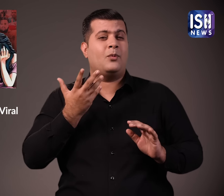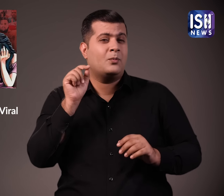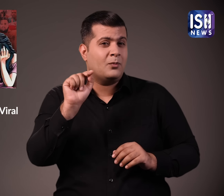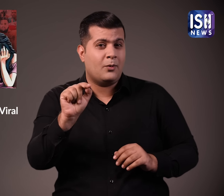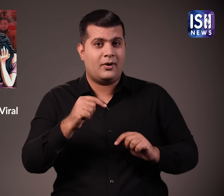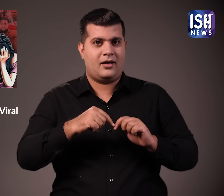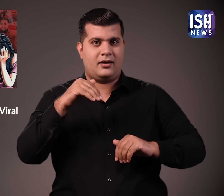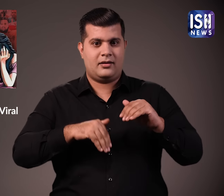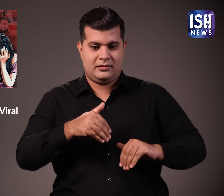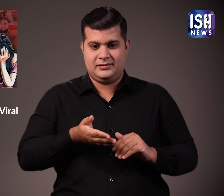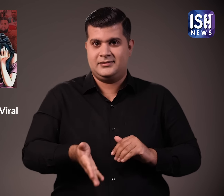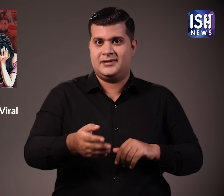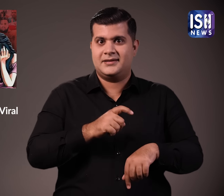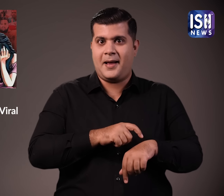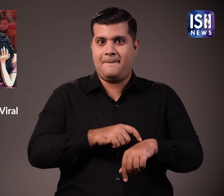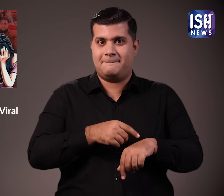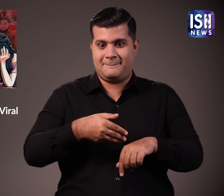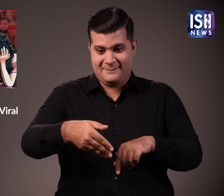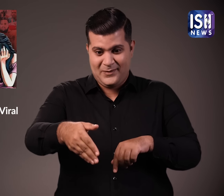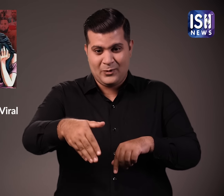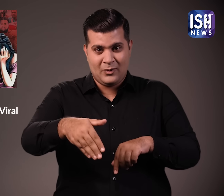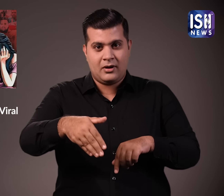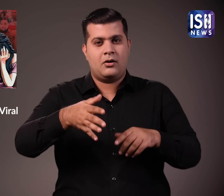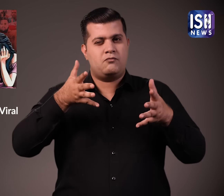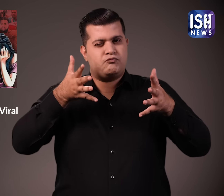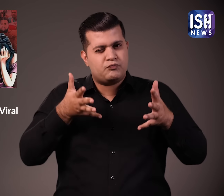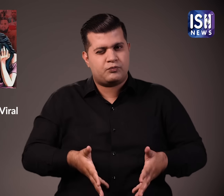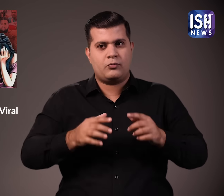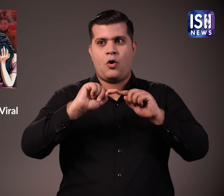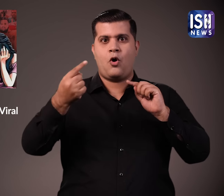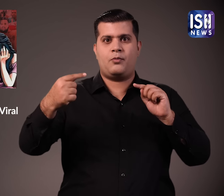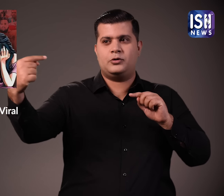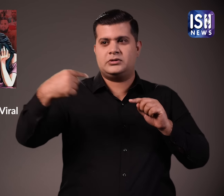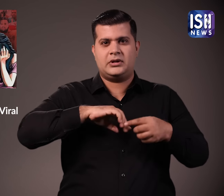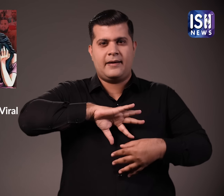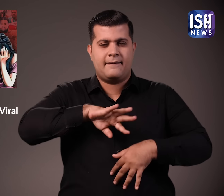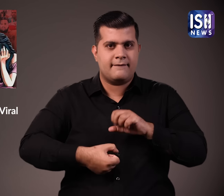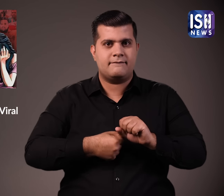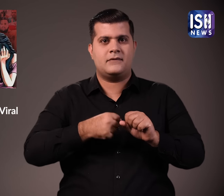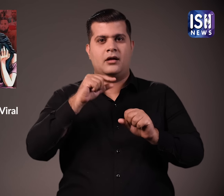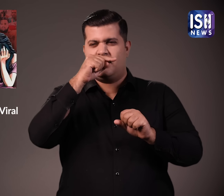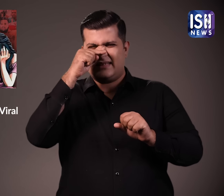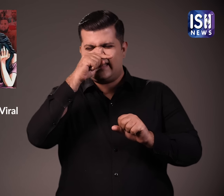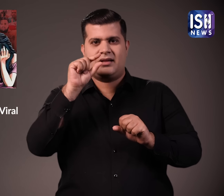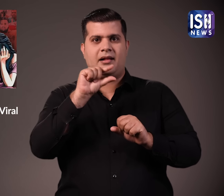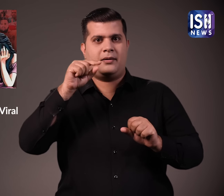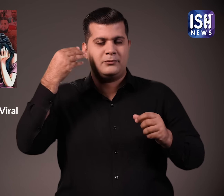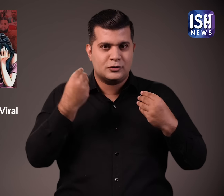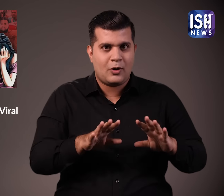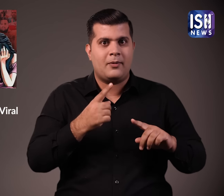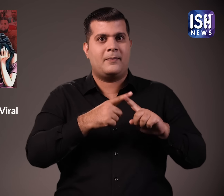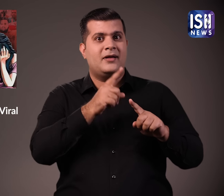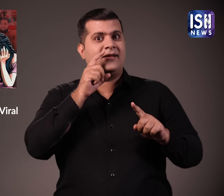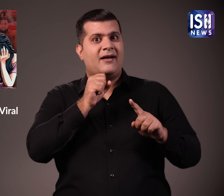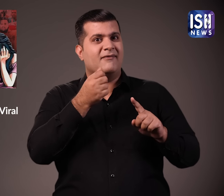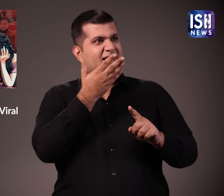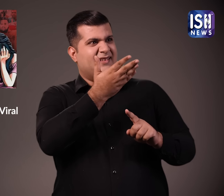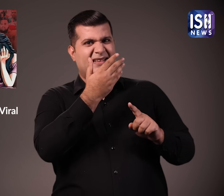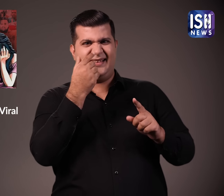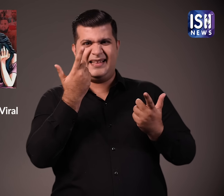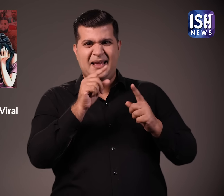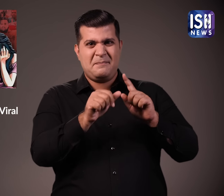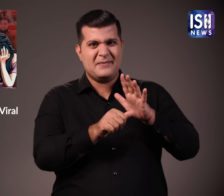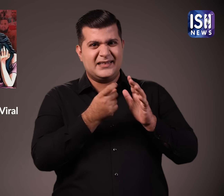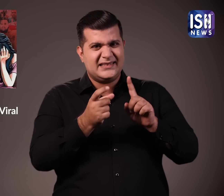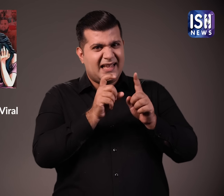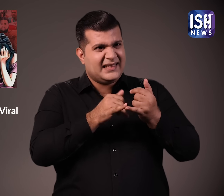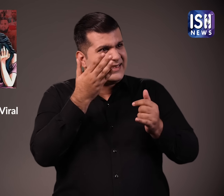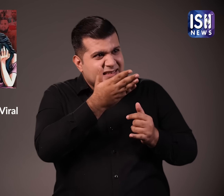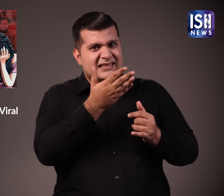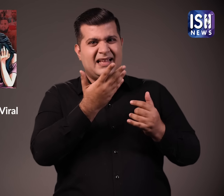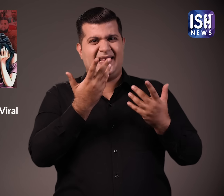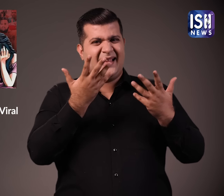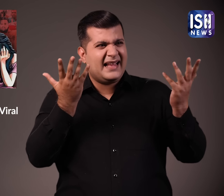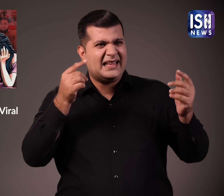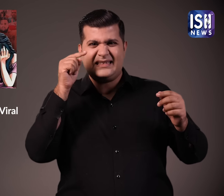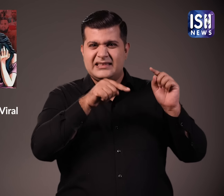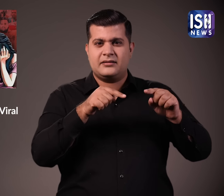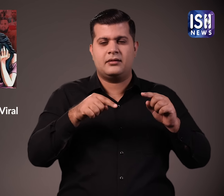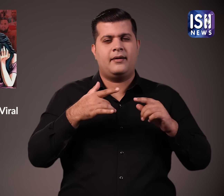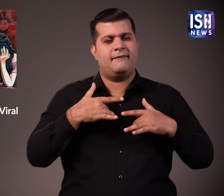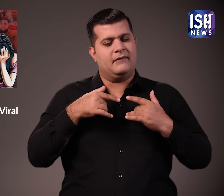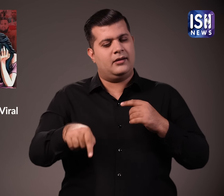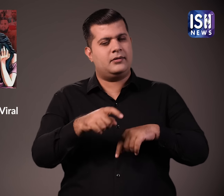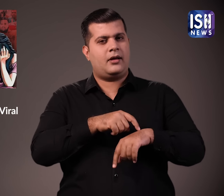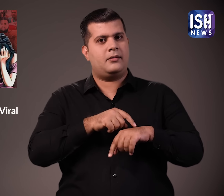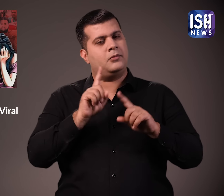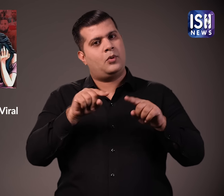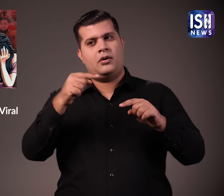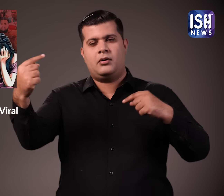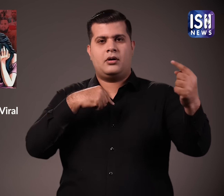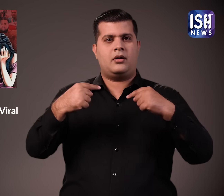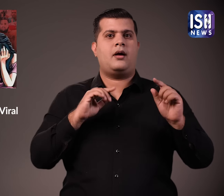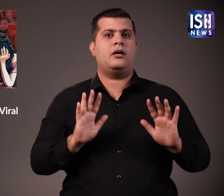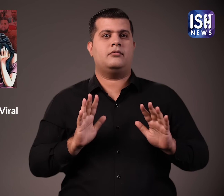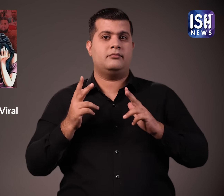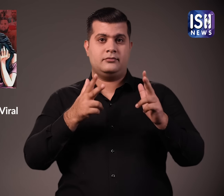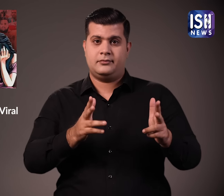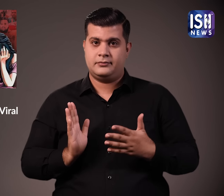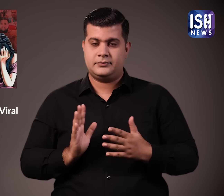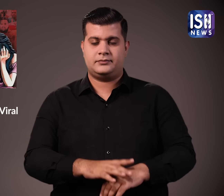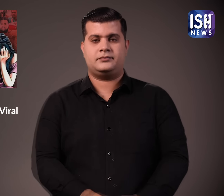to destroy and tarnish Prajwal & his family’s name during the ongoing elections.